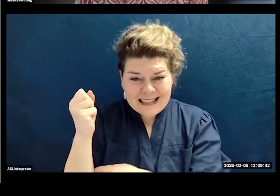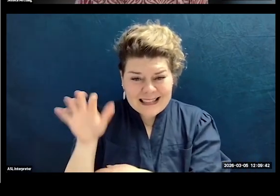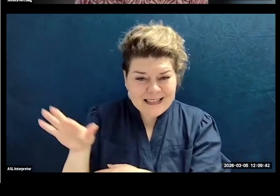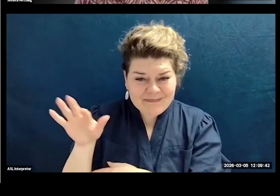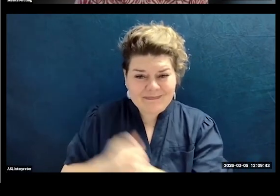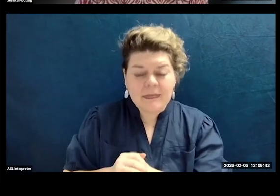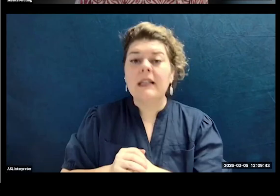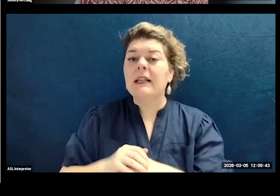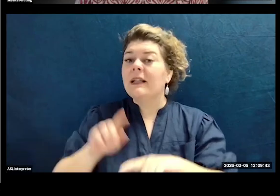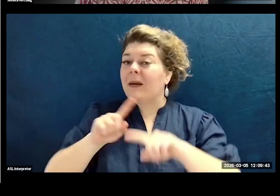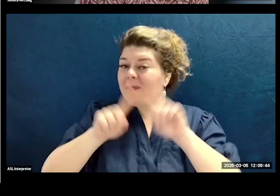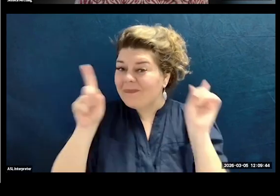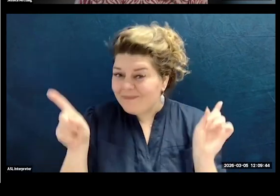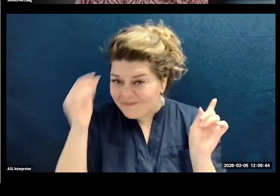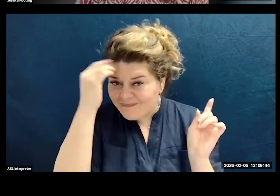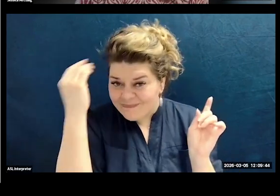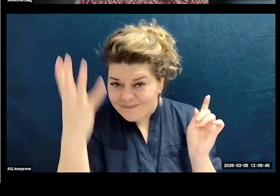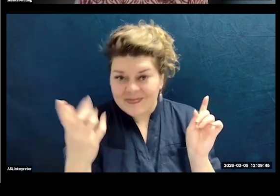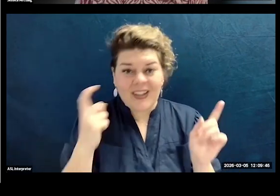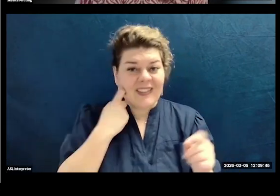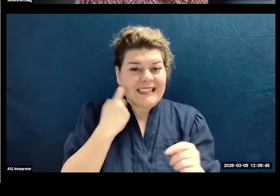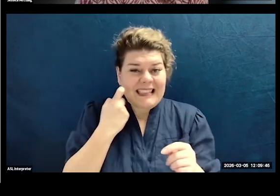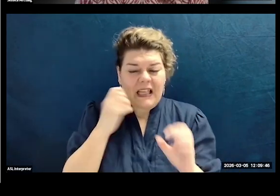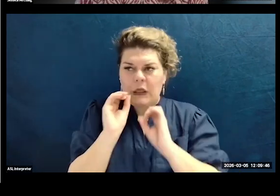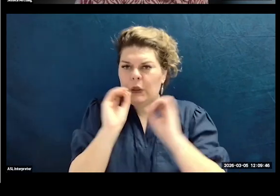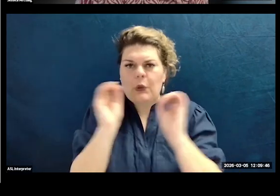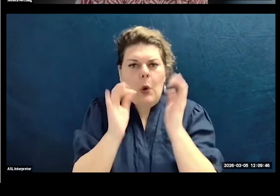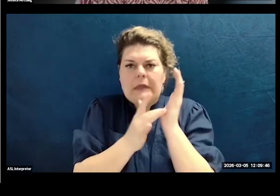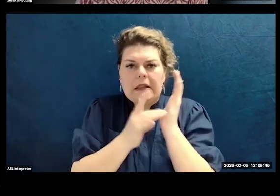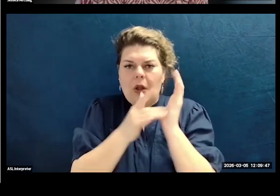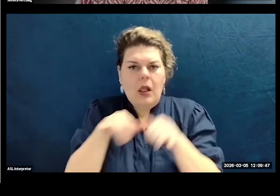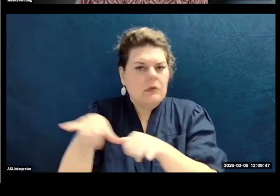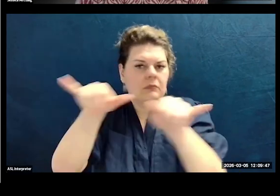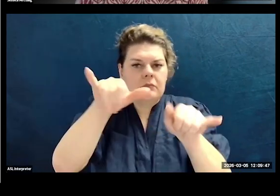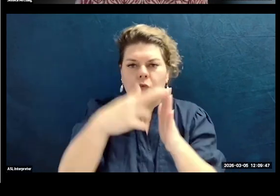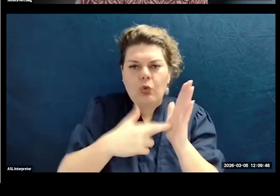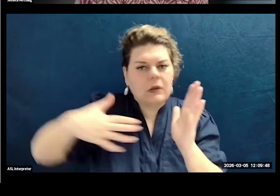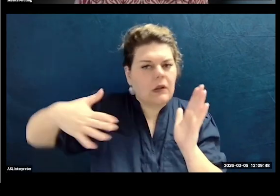However, until recently, there was no agreed upon technical standard for digital accessibility